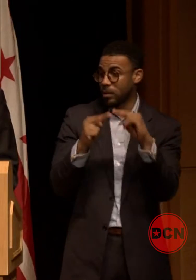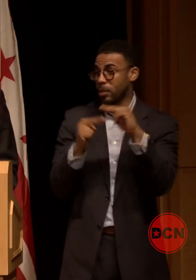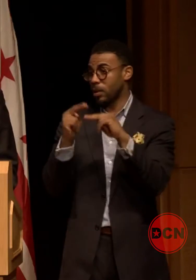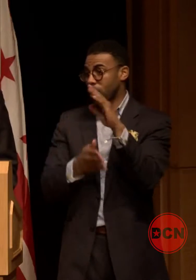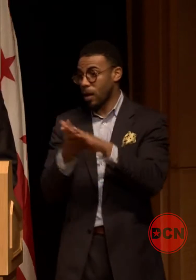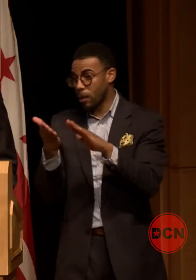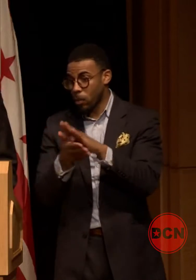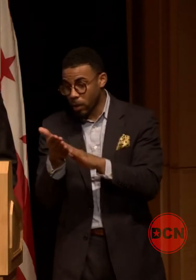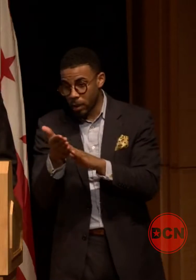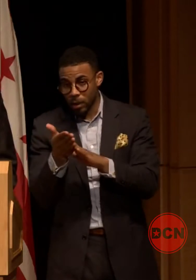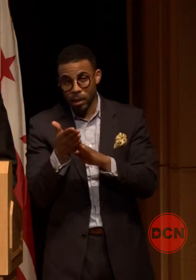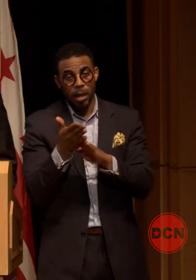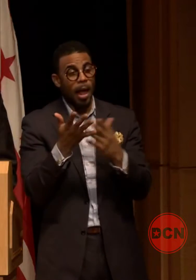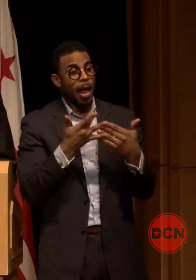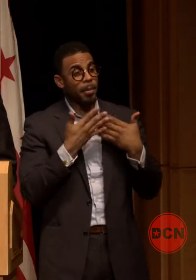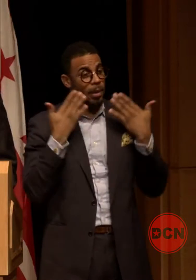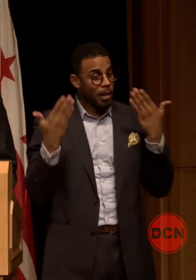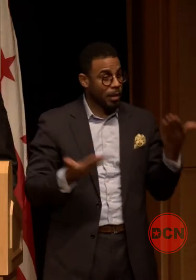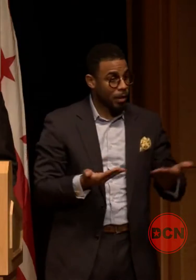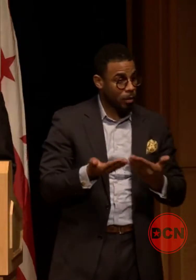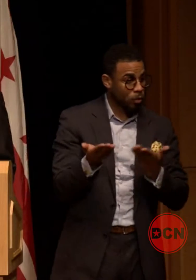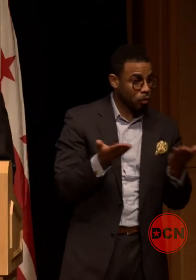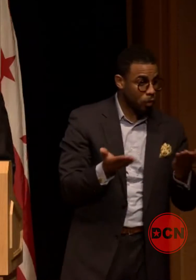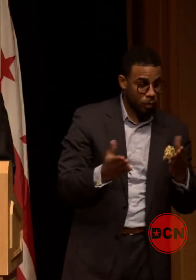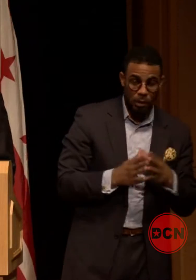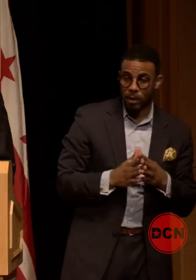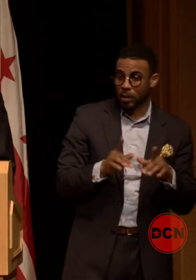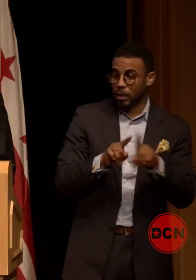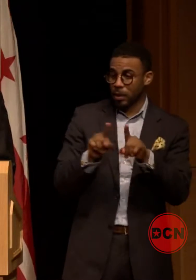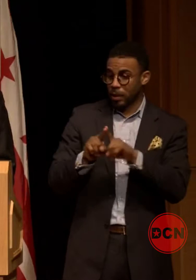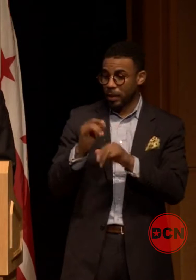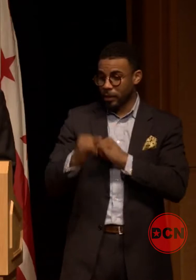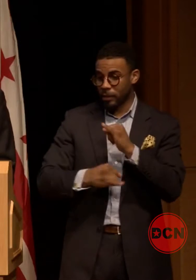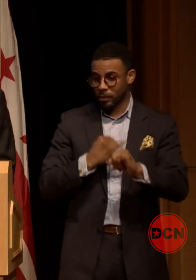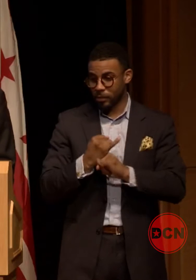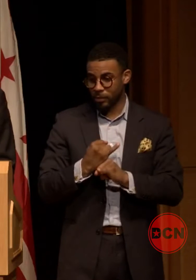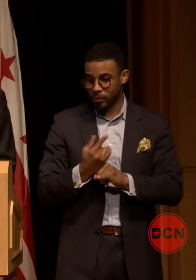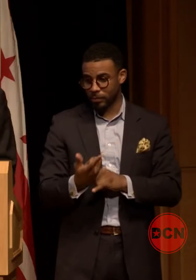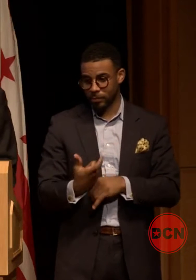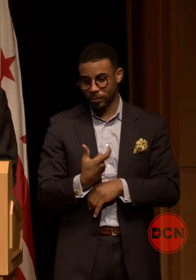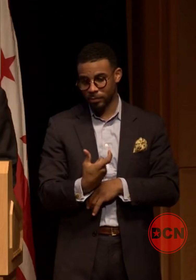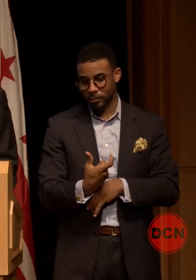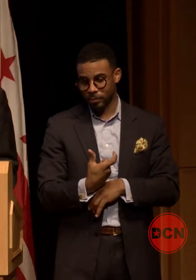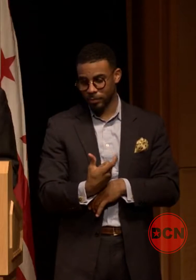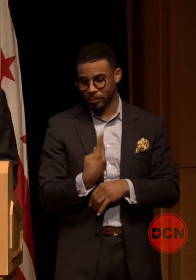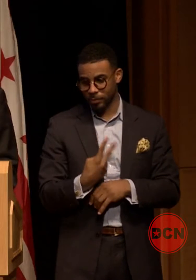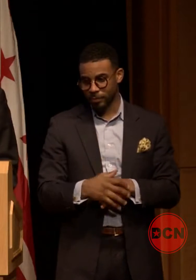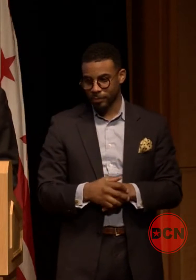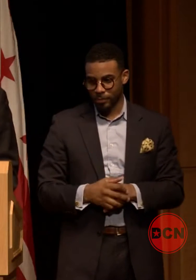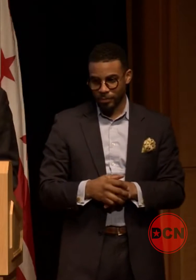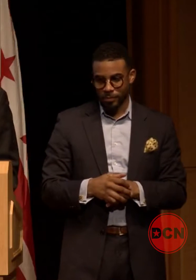OPERATIONS, HOSPITALITY SERVICES AND INTERNATIONAL TRADE PROMOTION. WE HAVE BEEN HERE FOR THE PAST